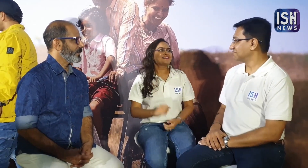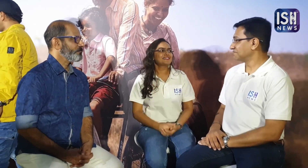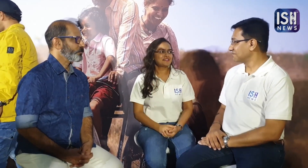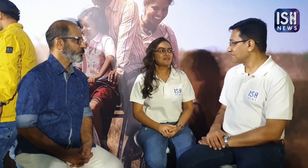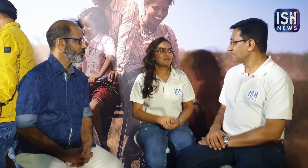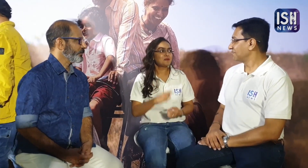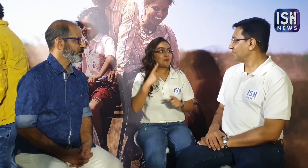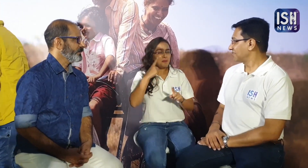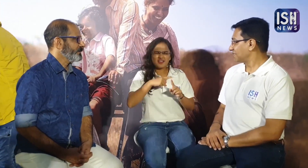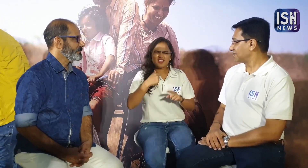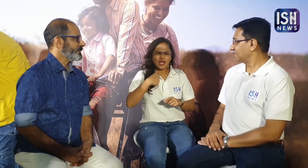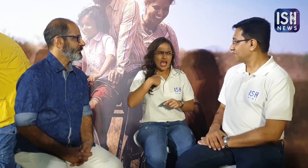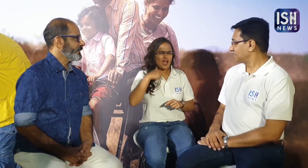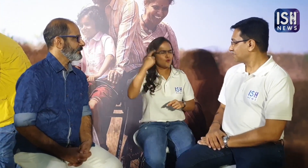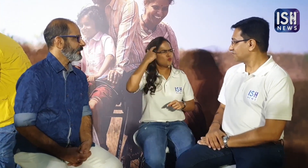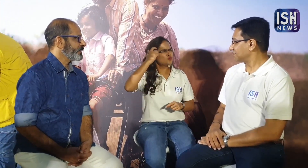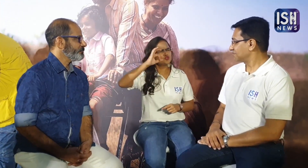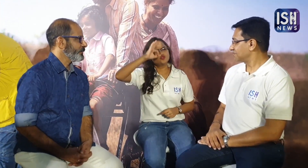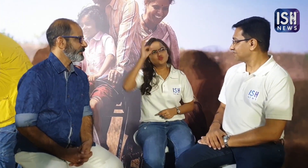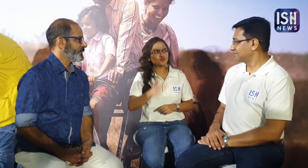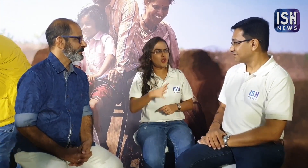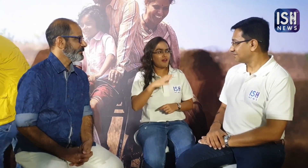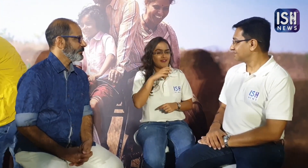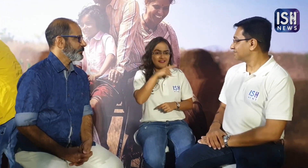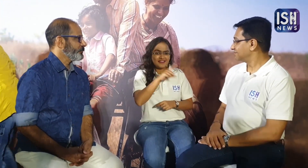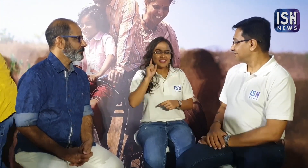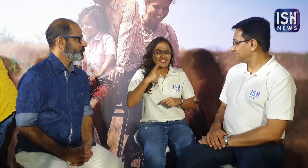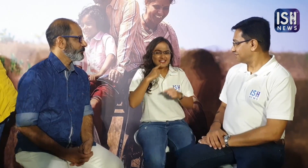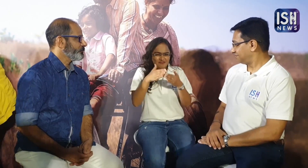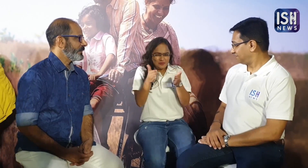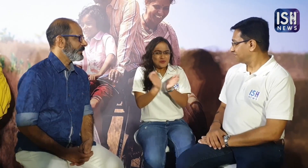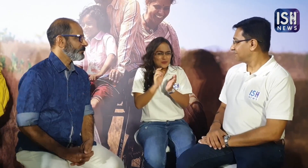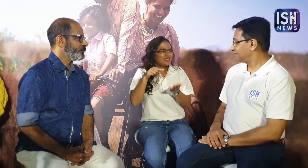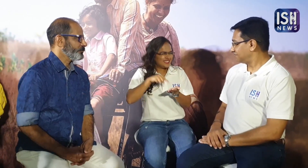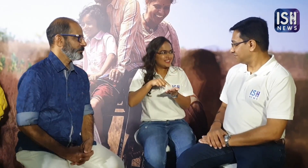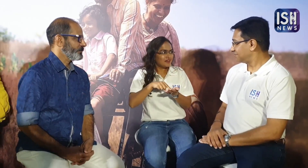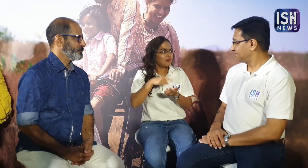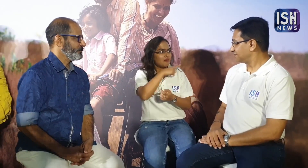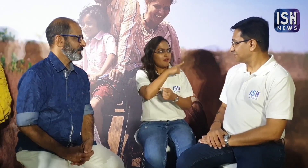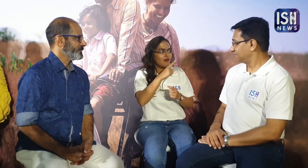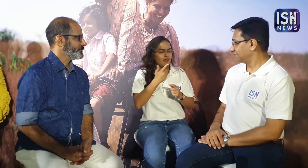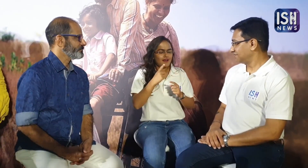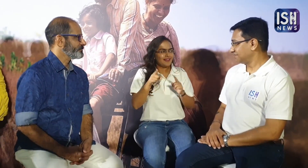I am very sure that the entire Deaf community will be hooked to this movie.